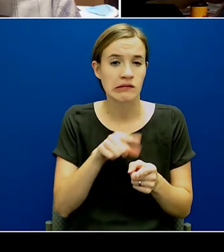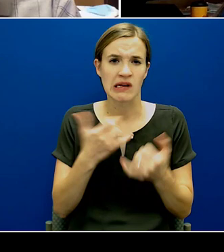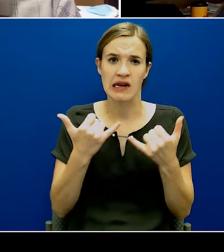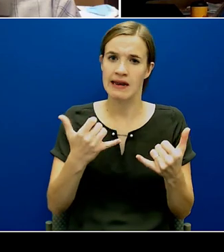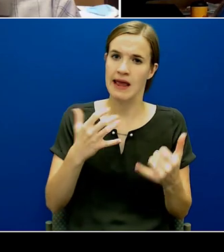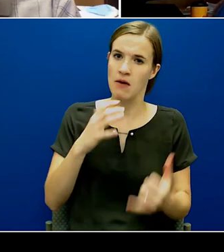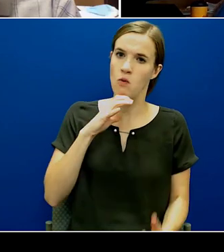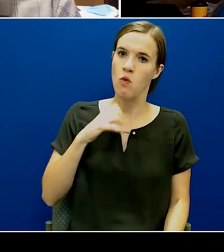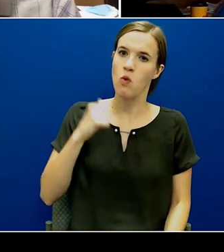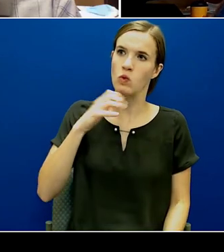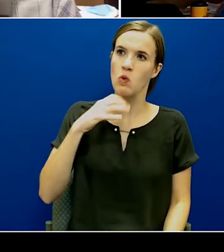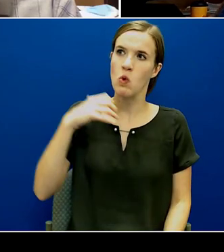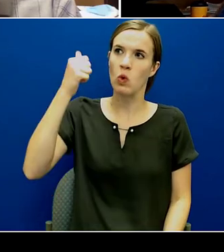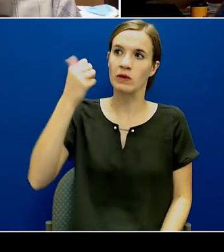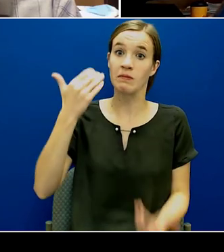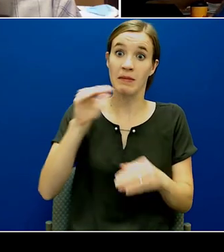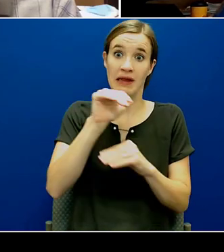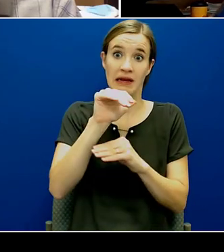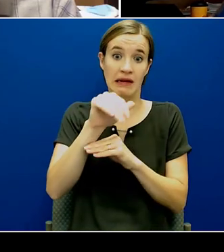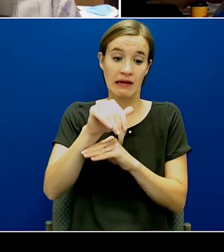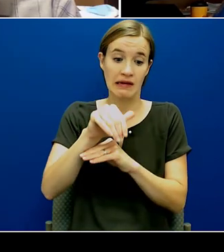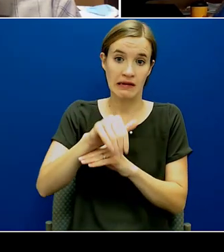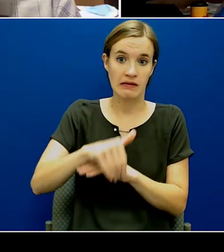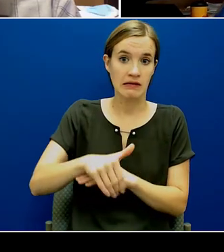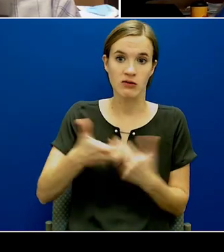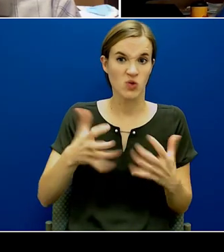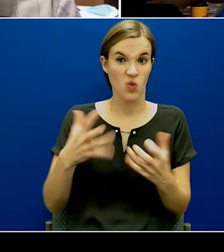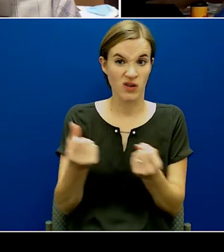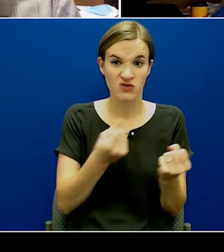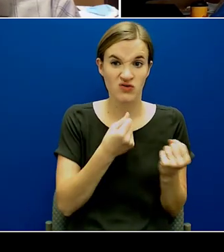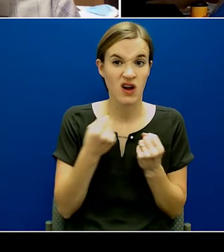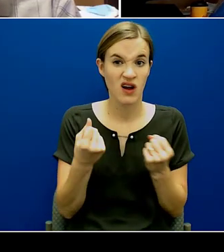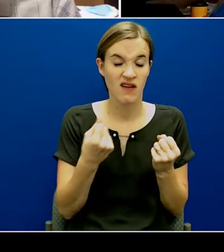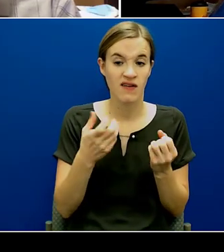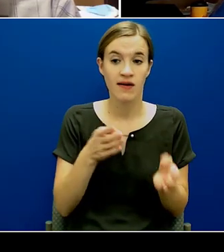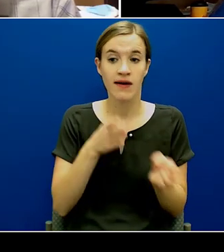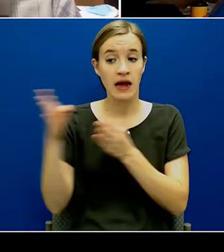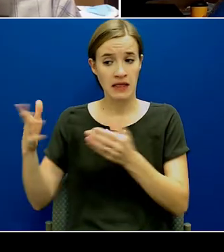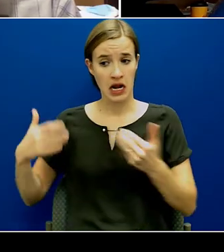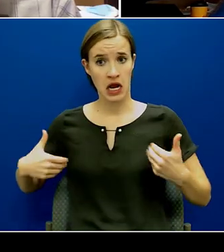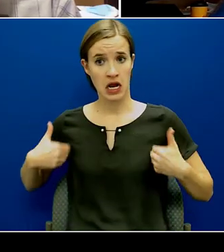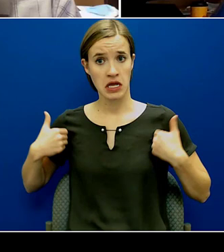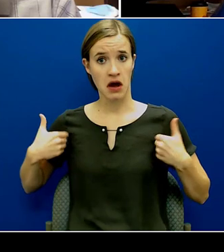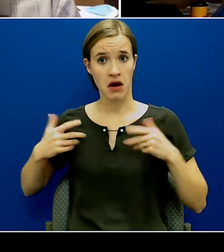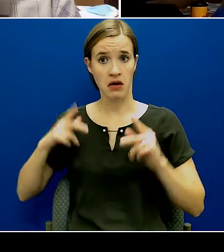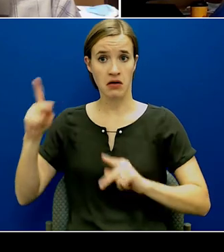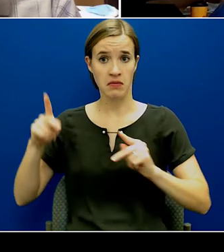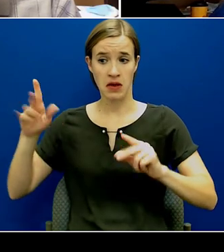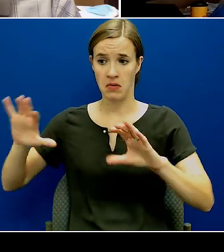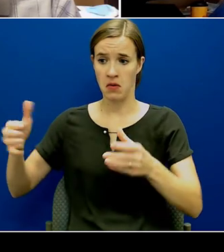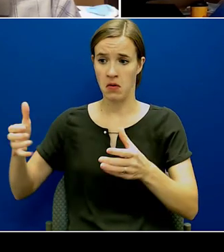learn how to drive, but they don't see always a need to have a vehicle. So, um, you know,